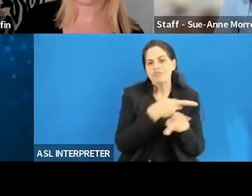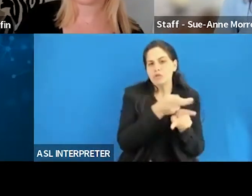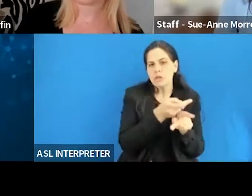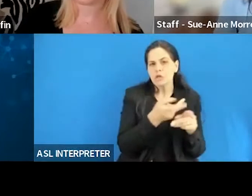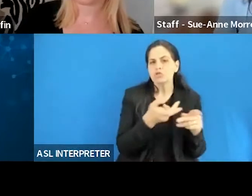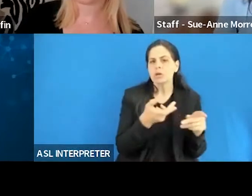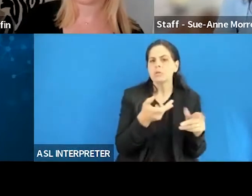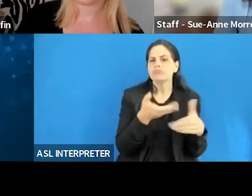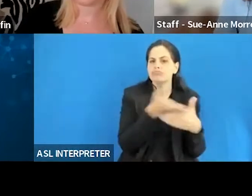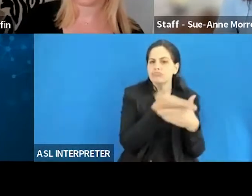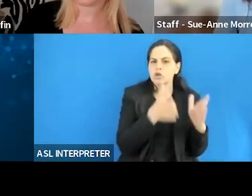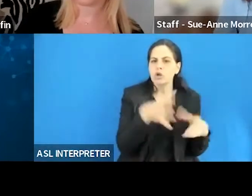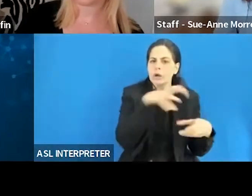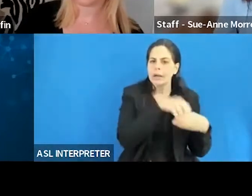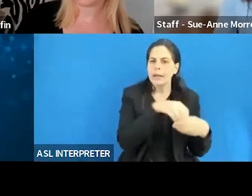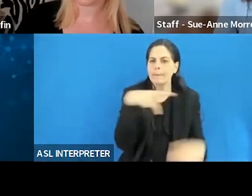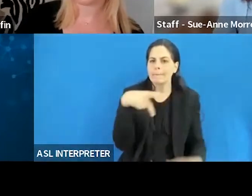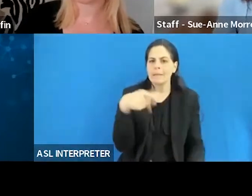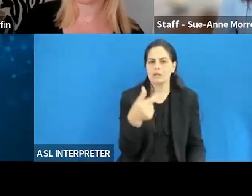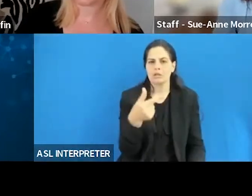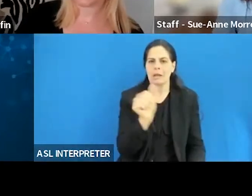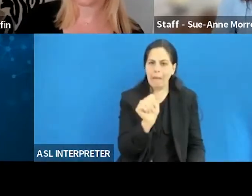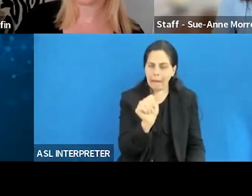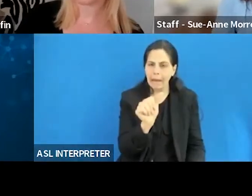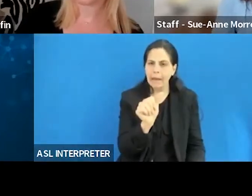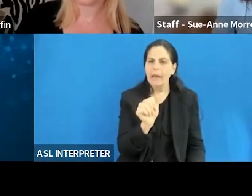and we pitch reality shows and non-scripted shows